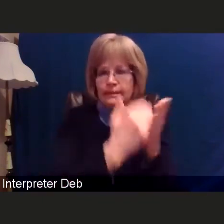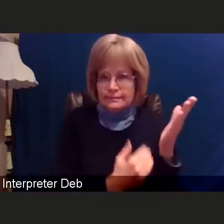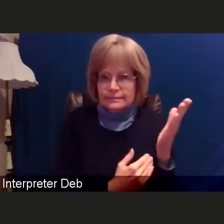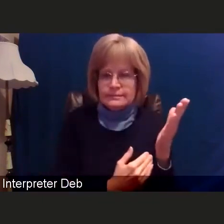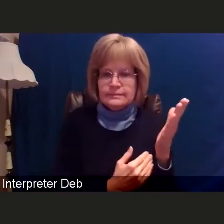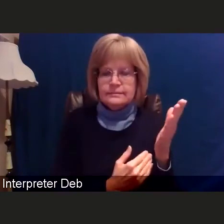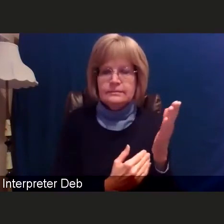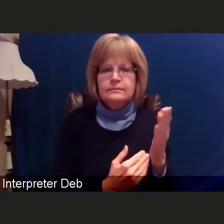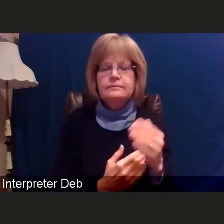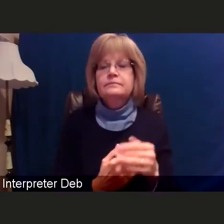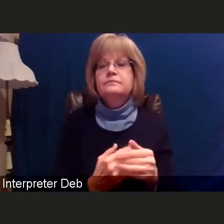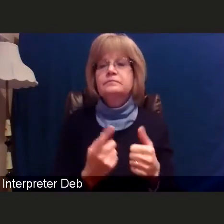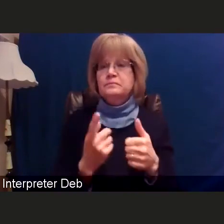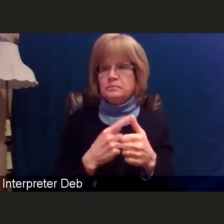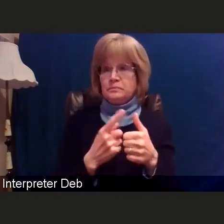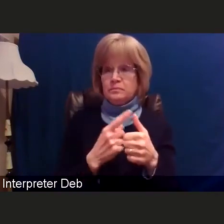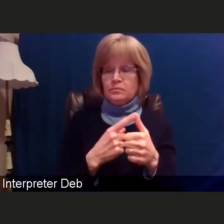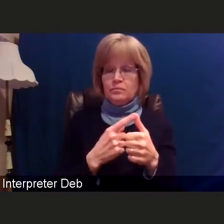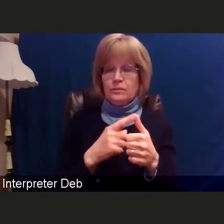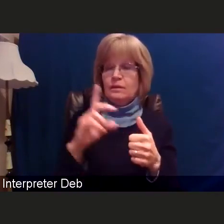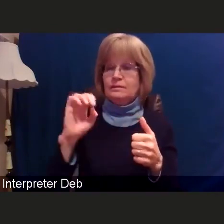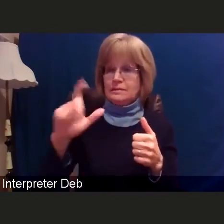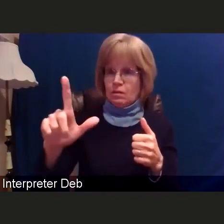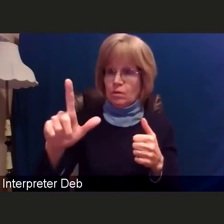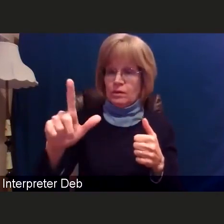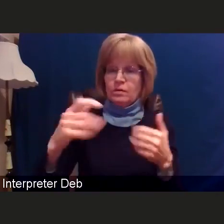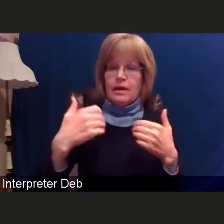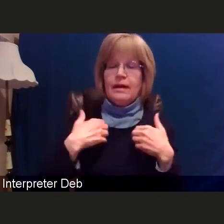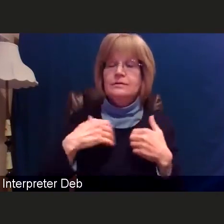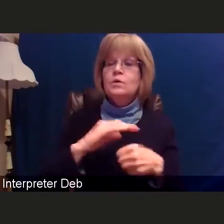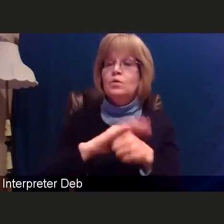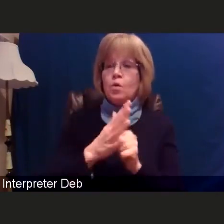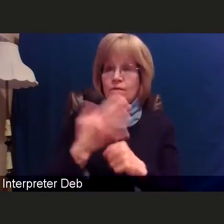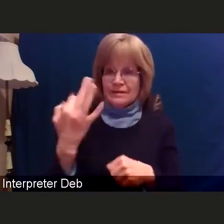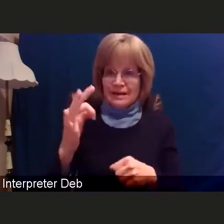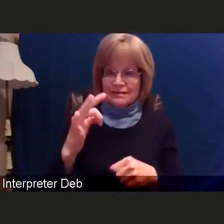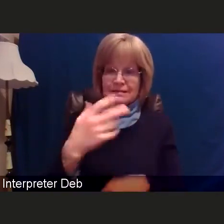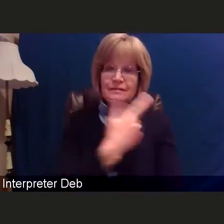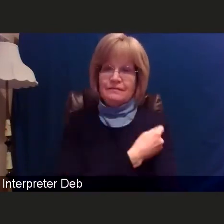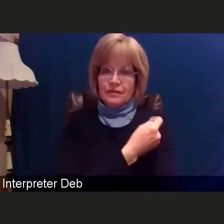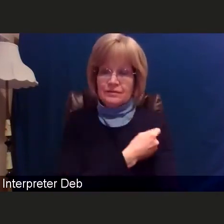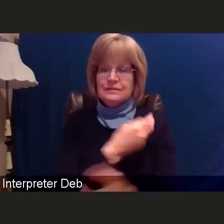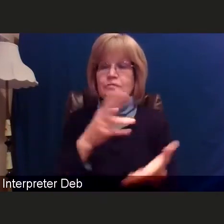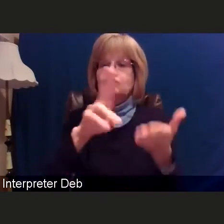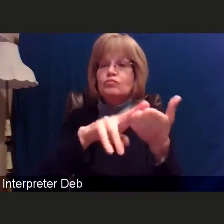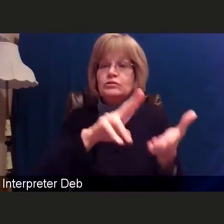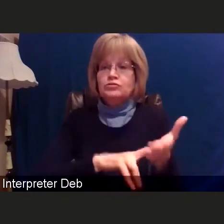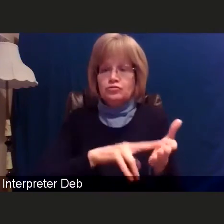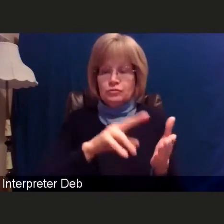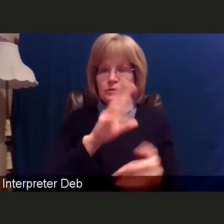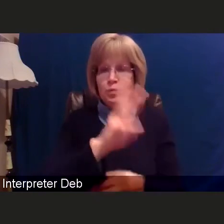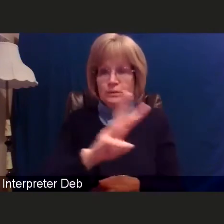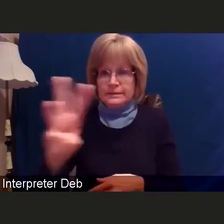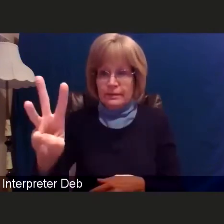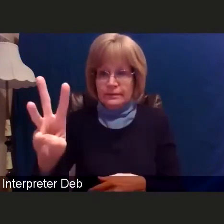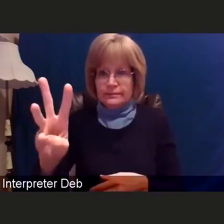One of those is the State of Delaware has a COVID-19 vaccine registry site. So you can register there.